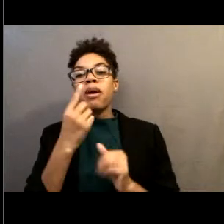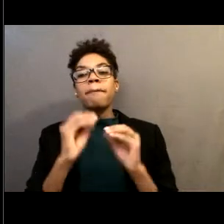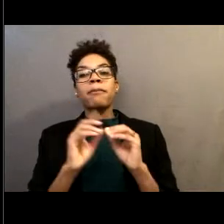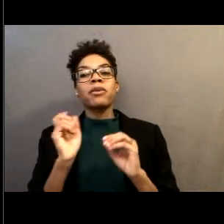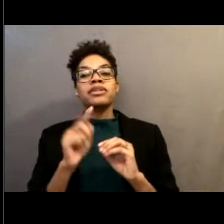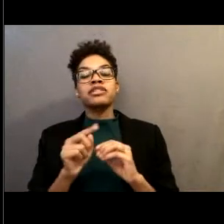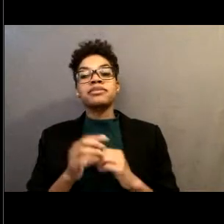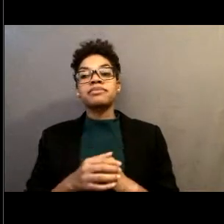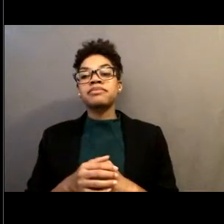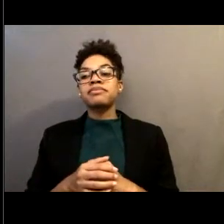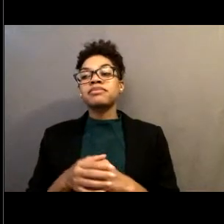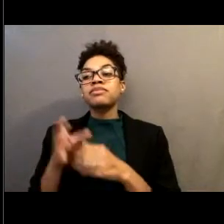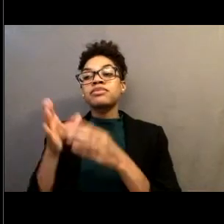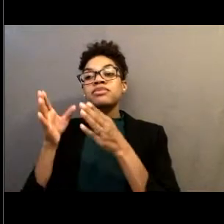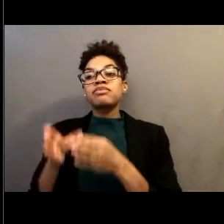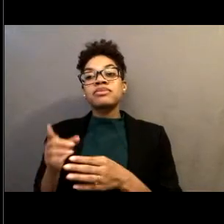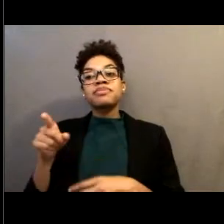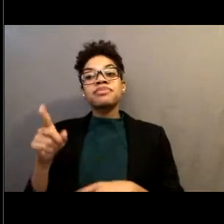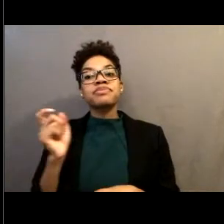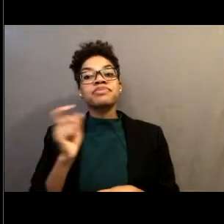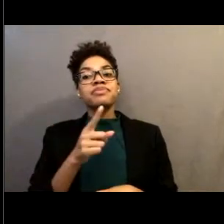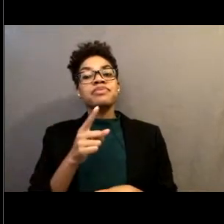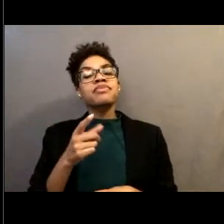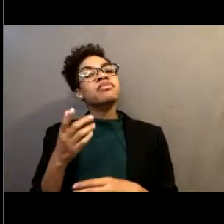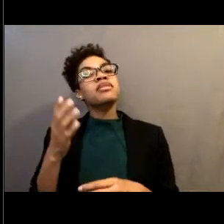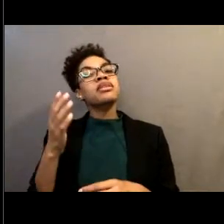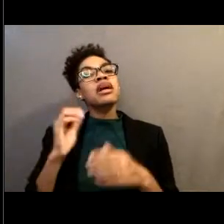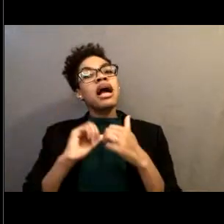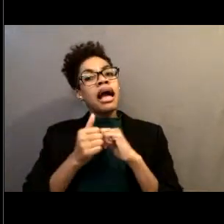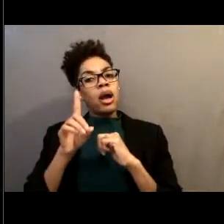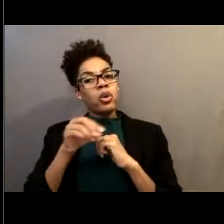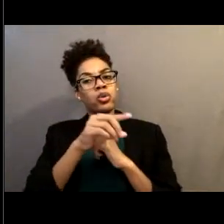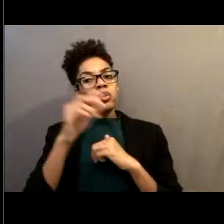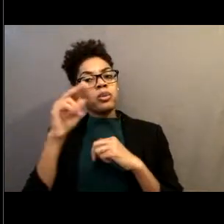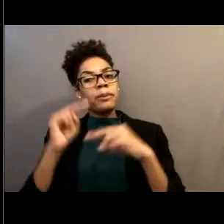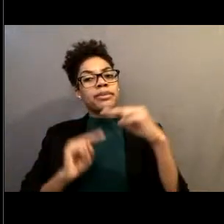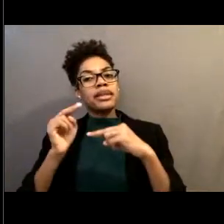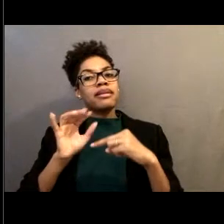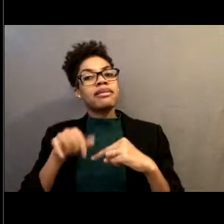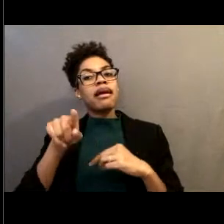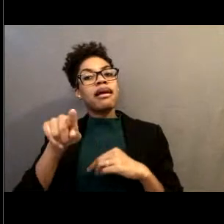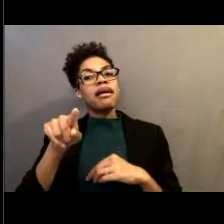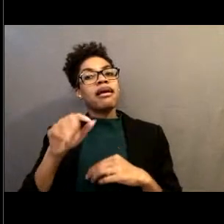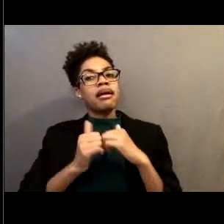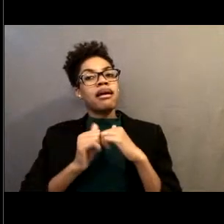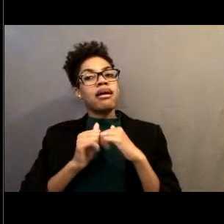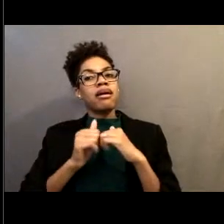Ida in Germany wants to know, how do you build this satellite? I mean, how do you know what goes on